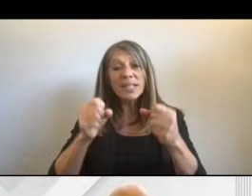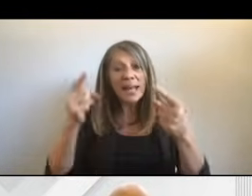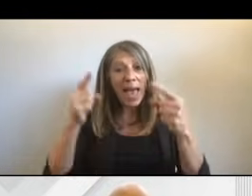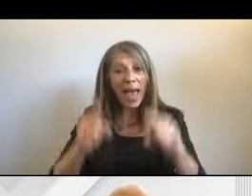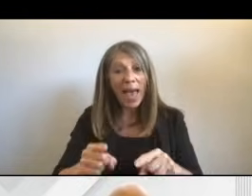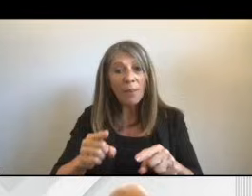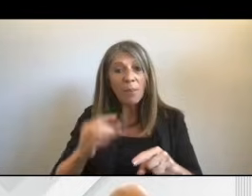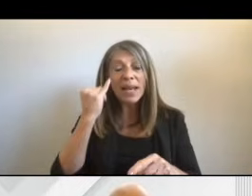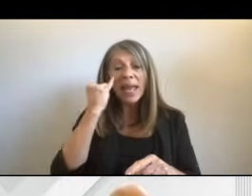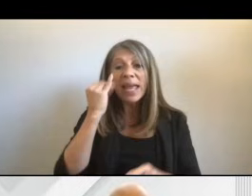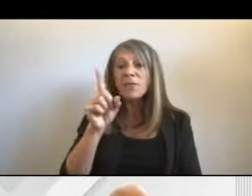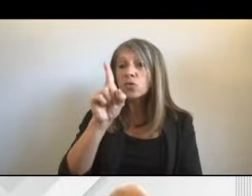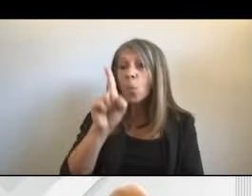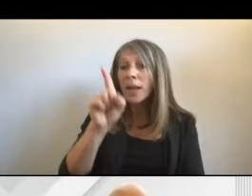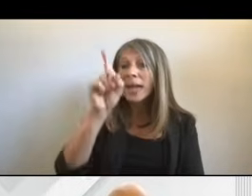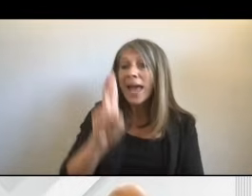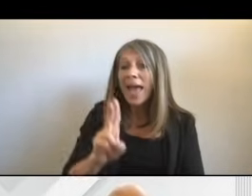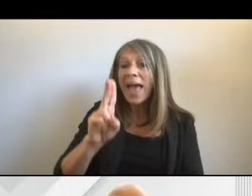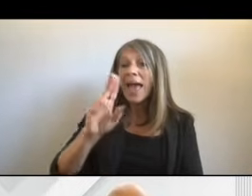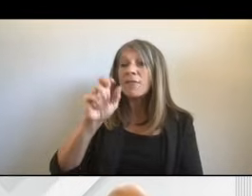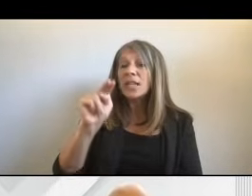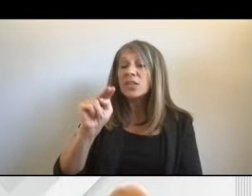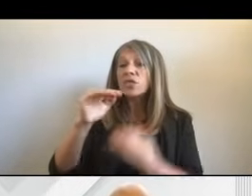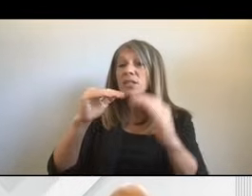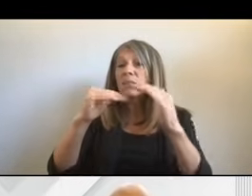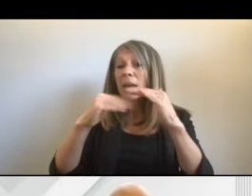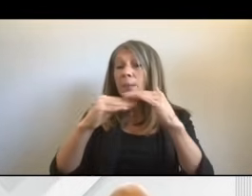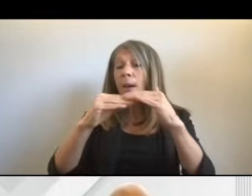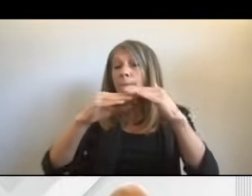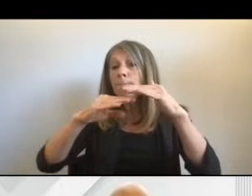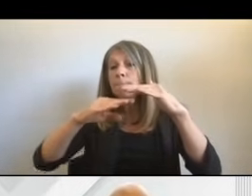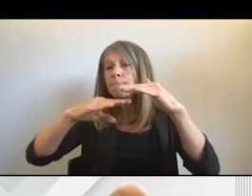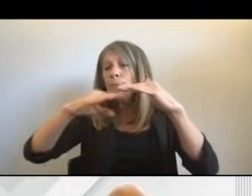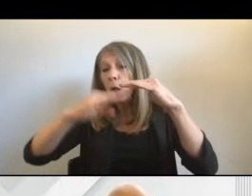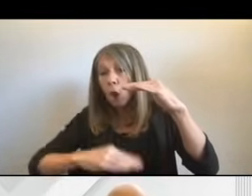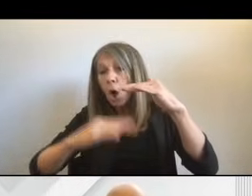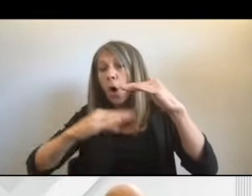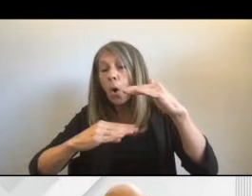they're 1.5 inches minimum below the bottom of the handrail gripping surface.